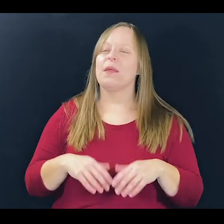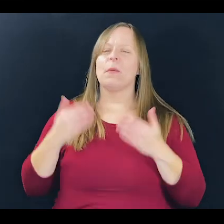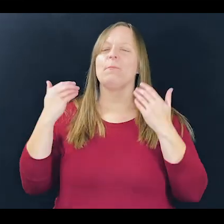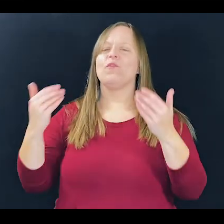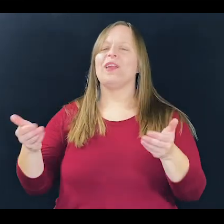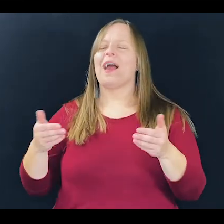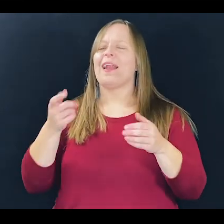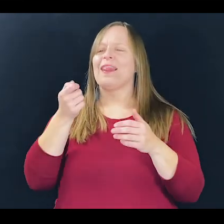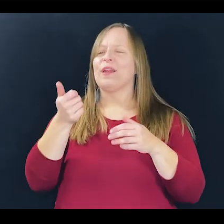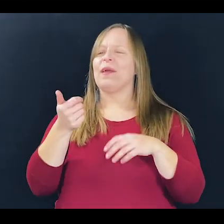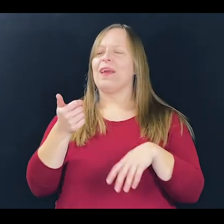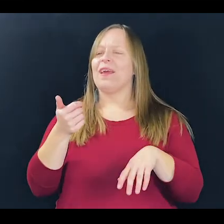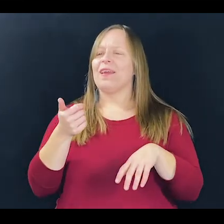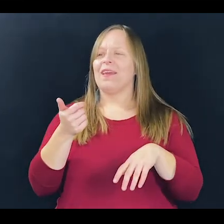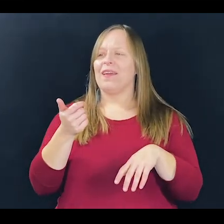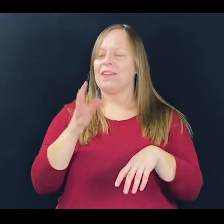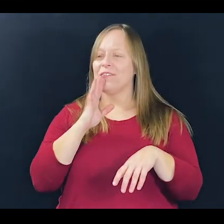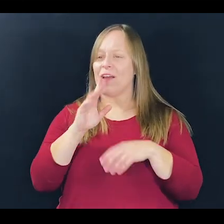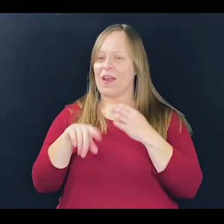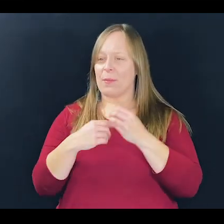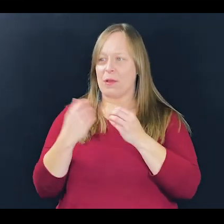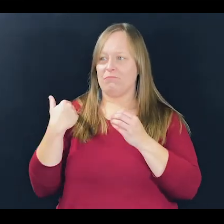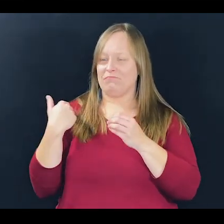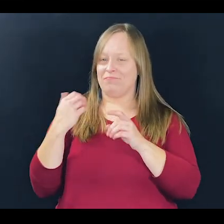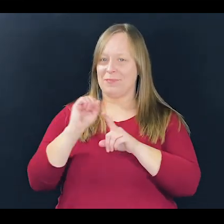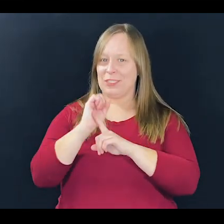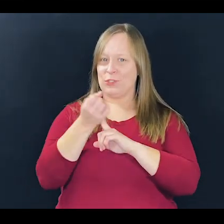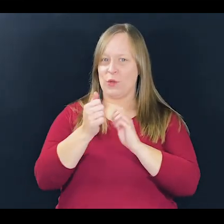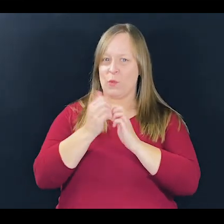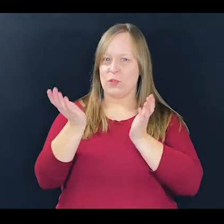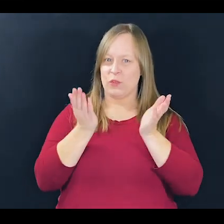moving on a little bit Christy, we just talked about an instance with a service